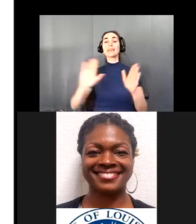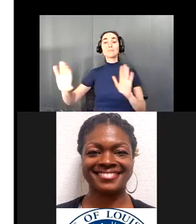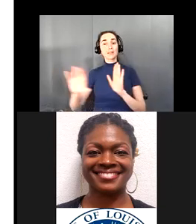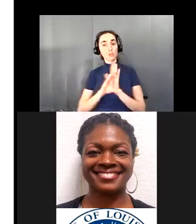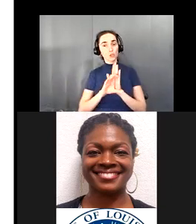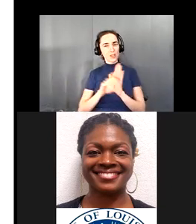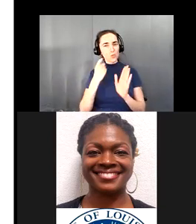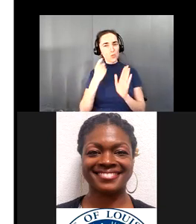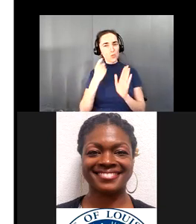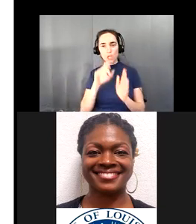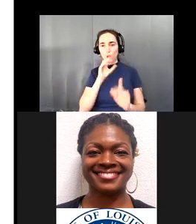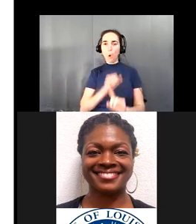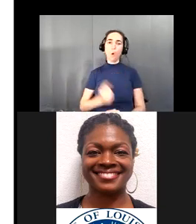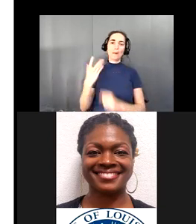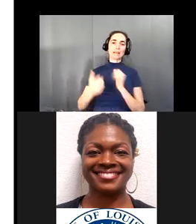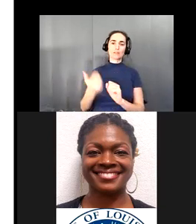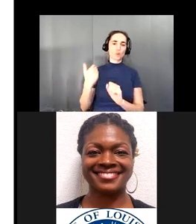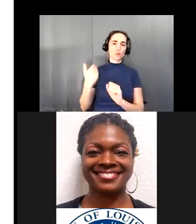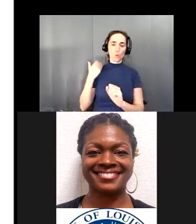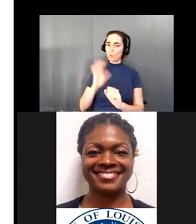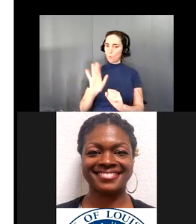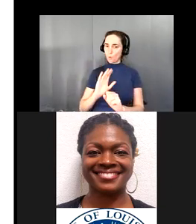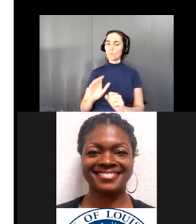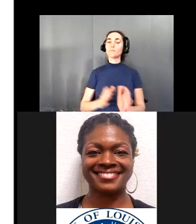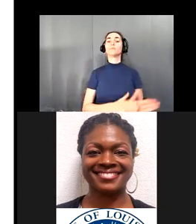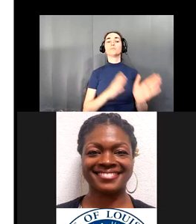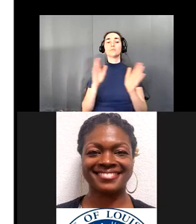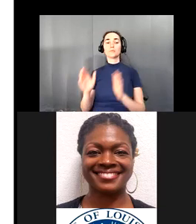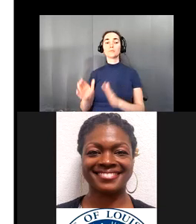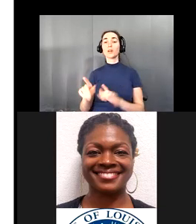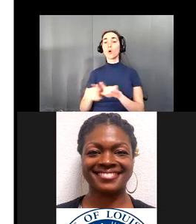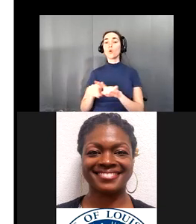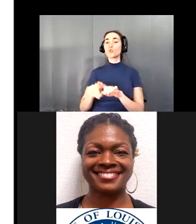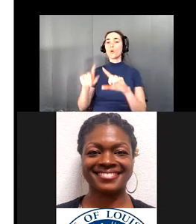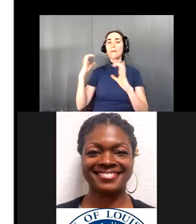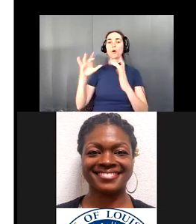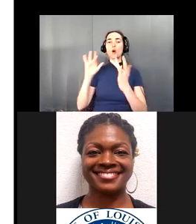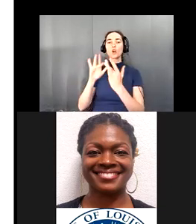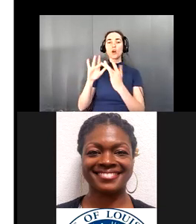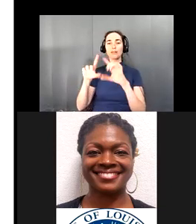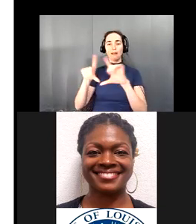we talked about your, your emergency contact card. There's other programs there was a yellow